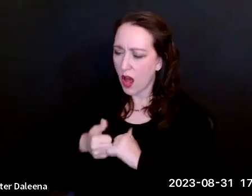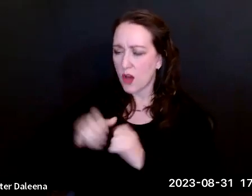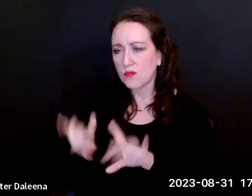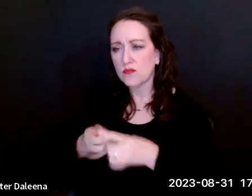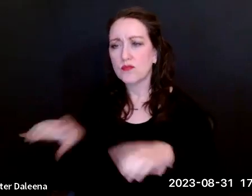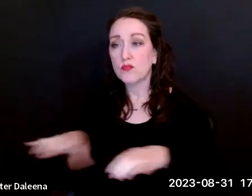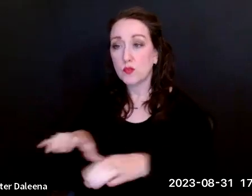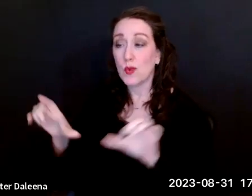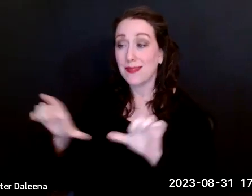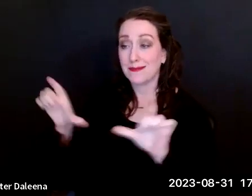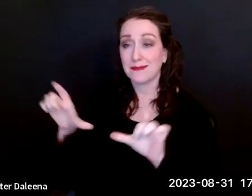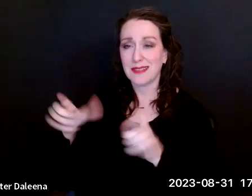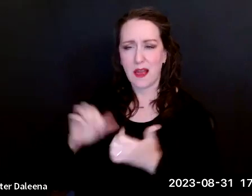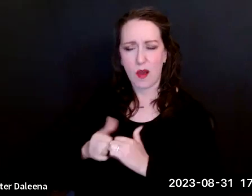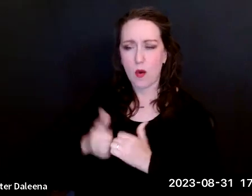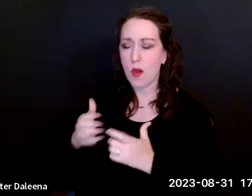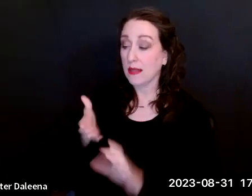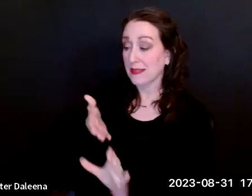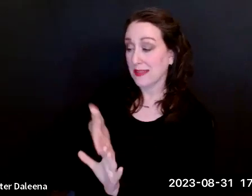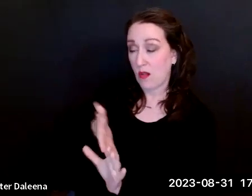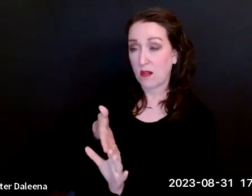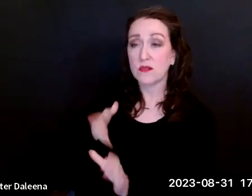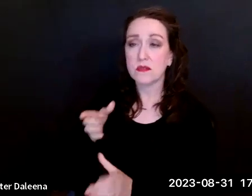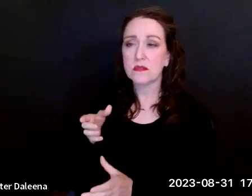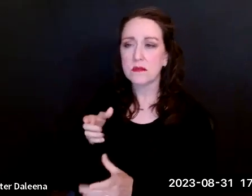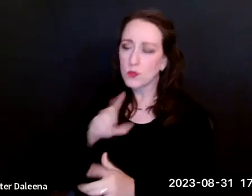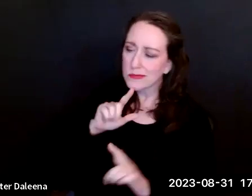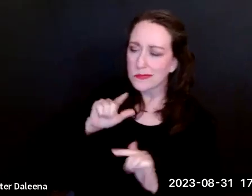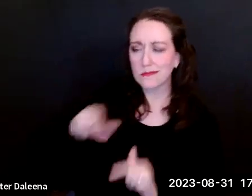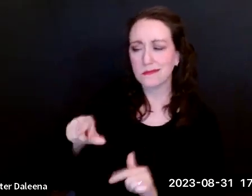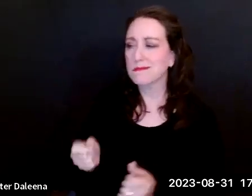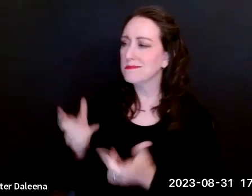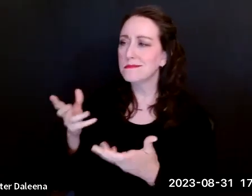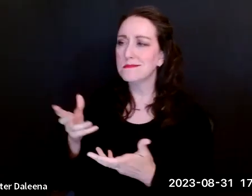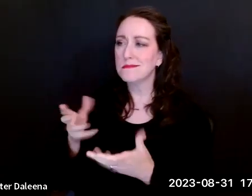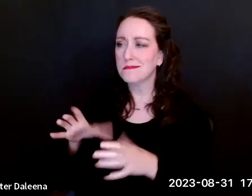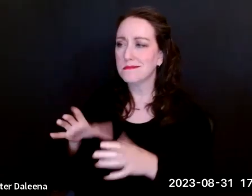licensing and for psychology um in response to a lot of our constituents complaining about